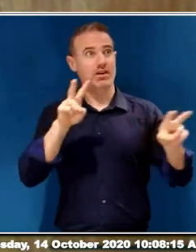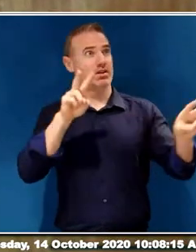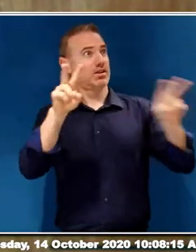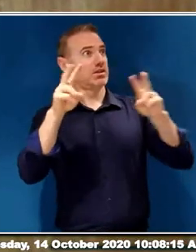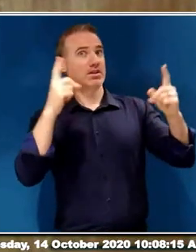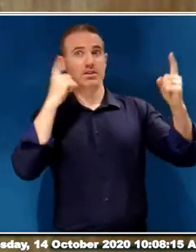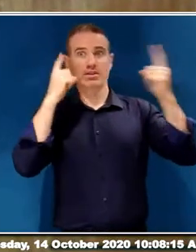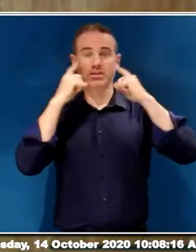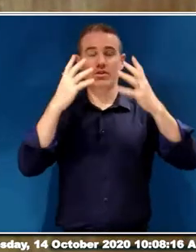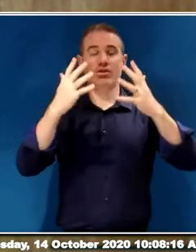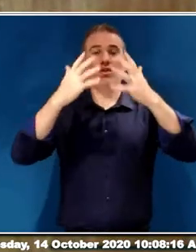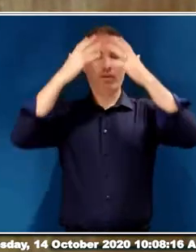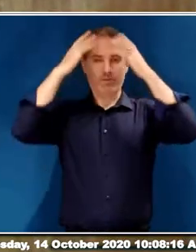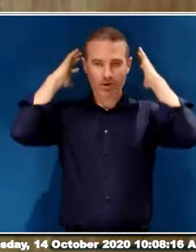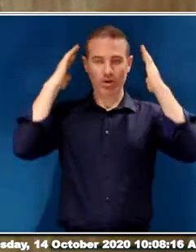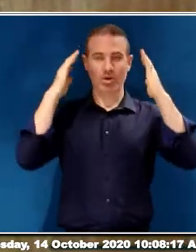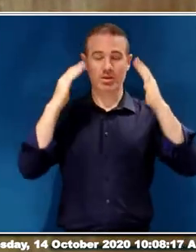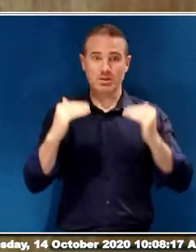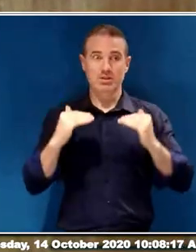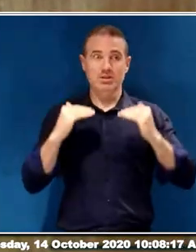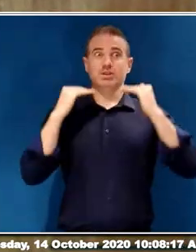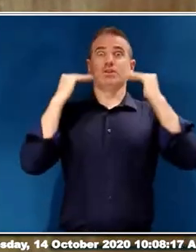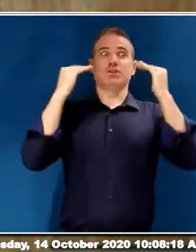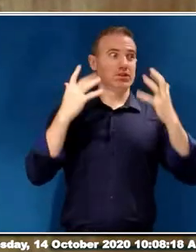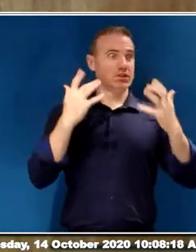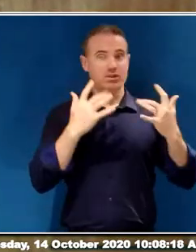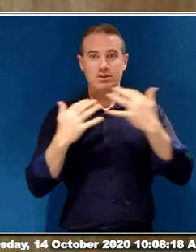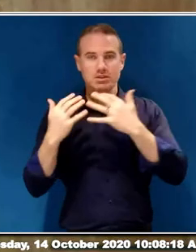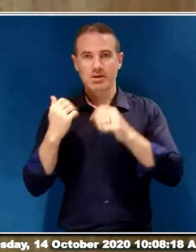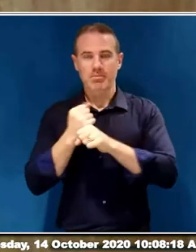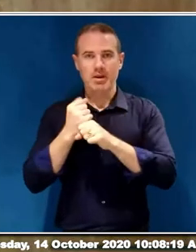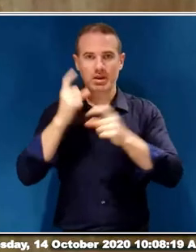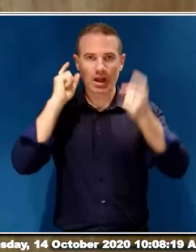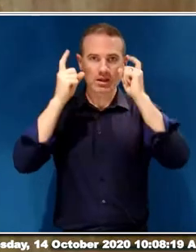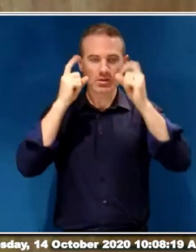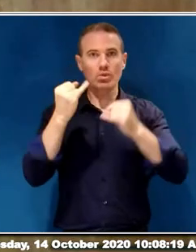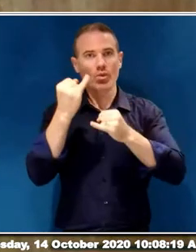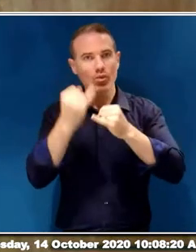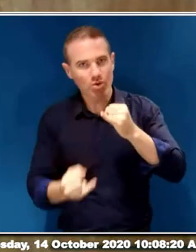increases his anxiety which then also leads to meltdowns.